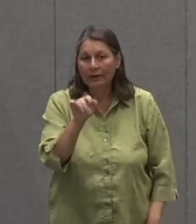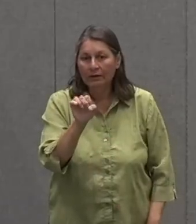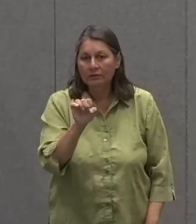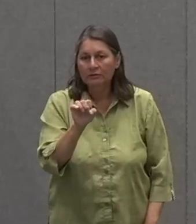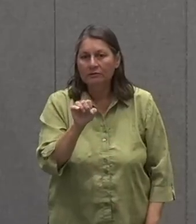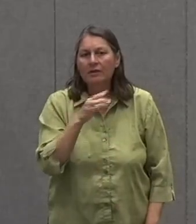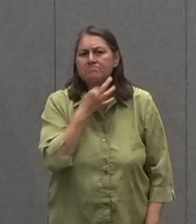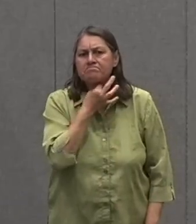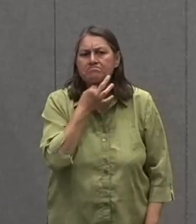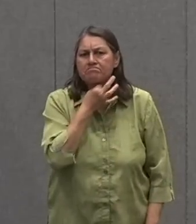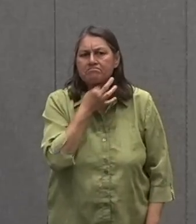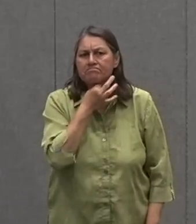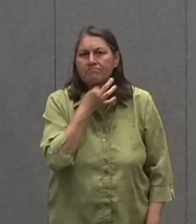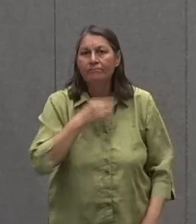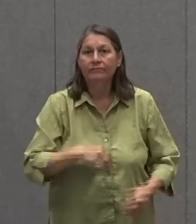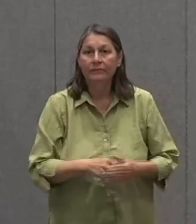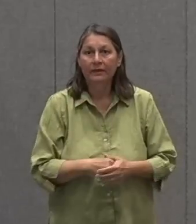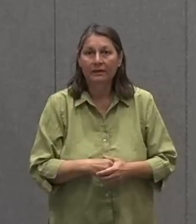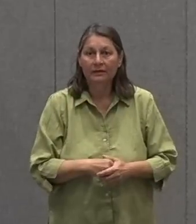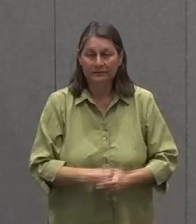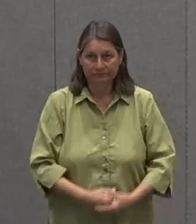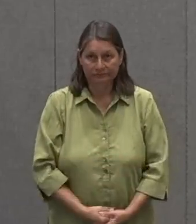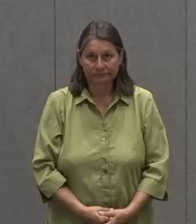I'm gonna flip over and get myself, there we go,